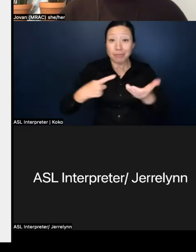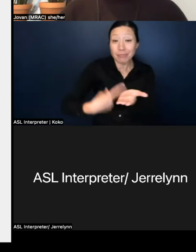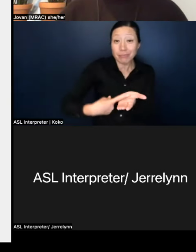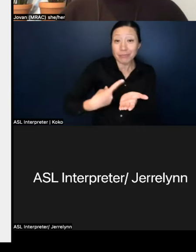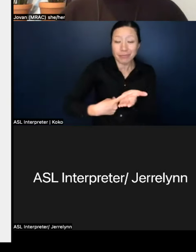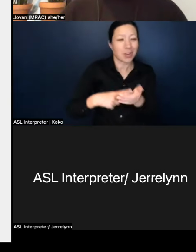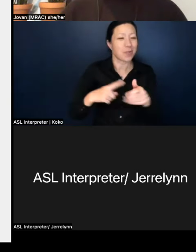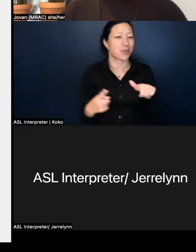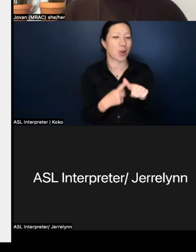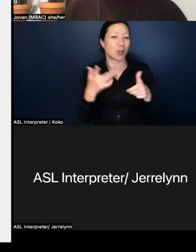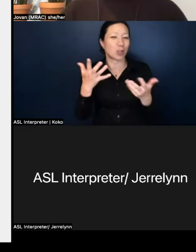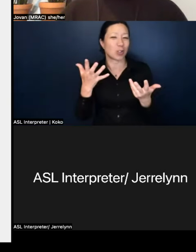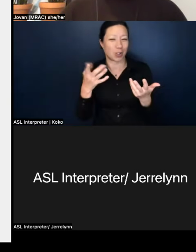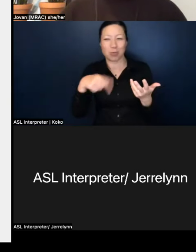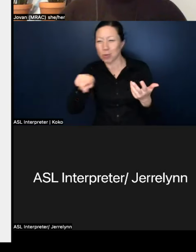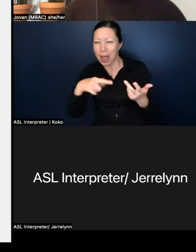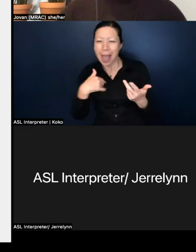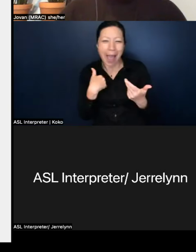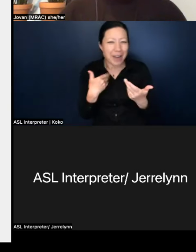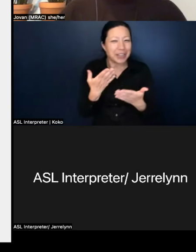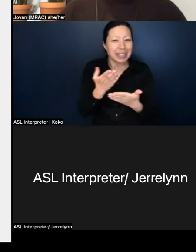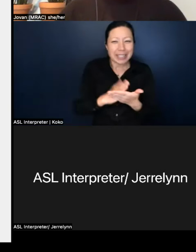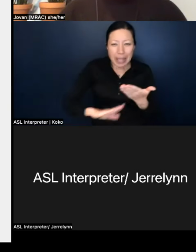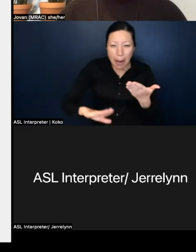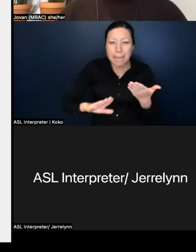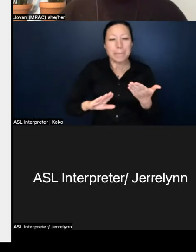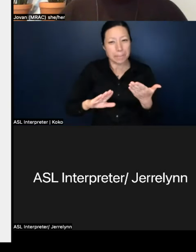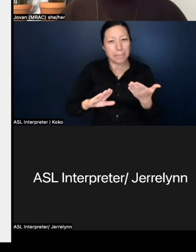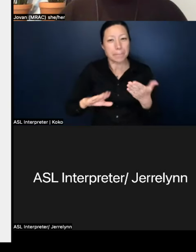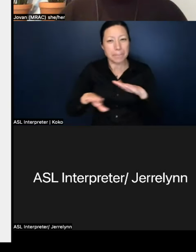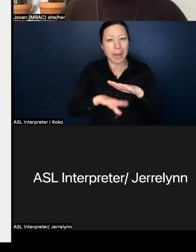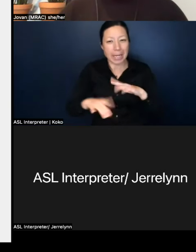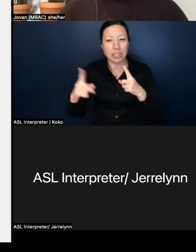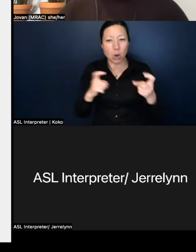that have been coming through via phone and email inquiries.